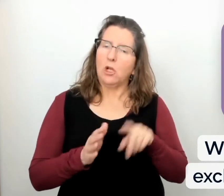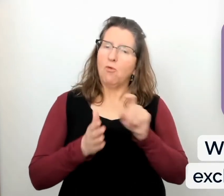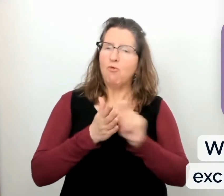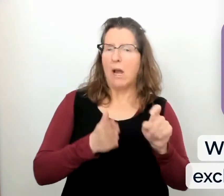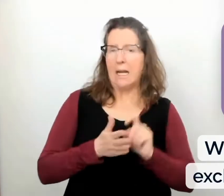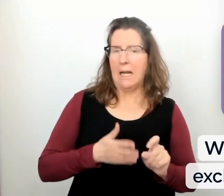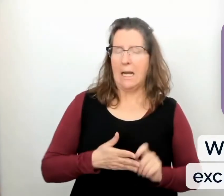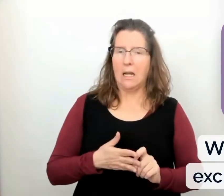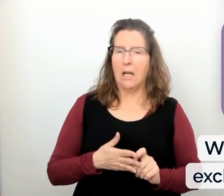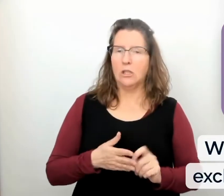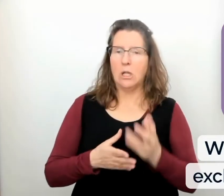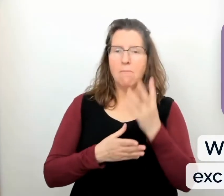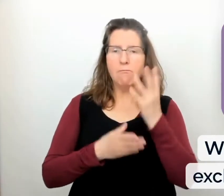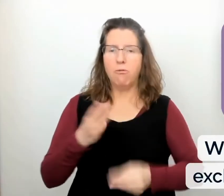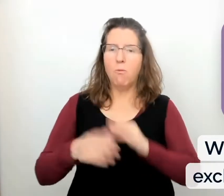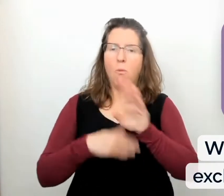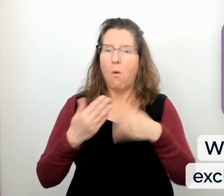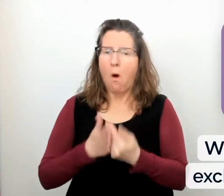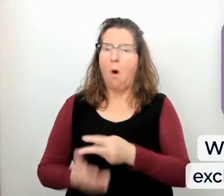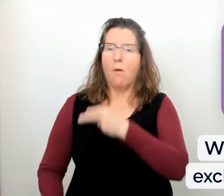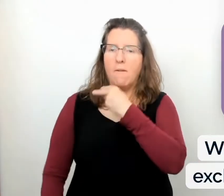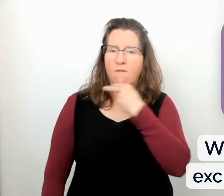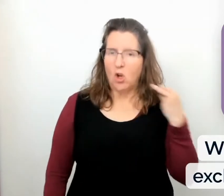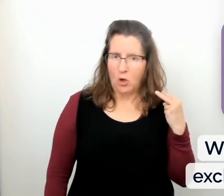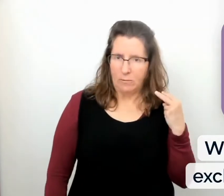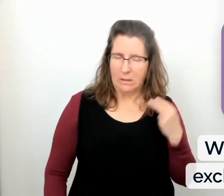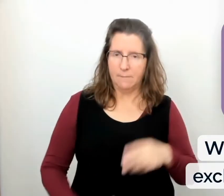But the passage had no verbs.